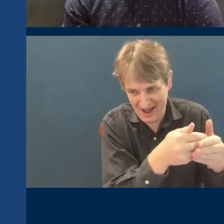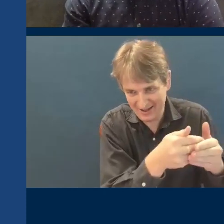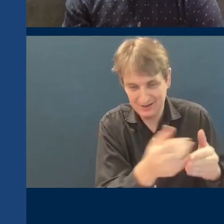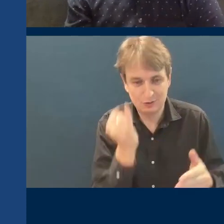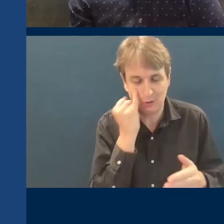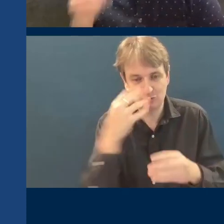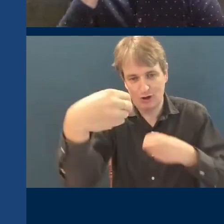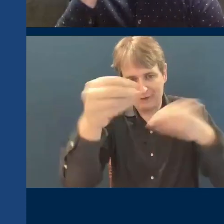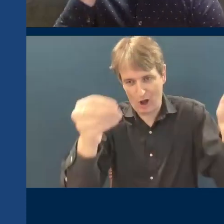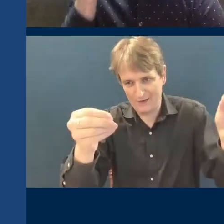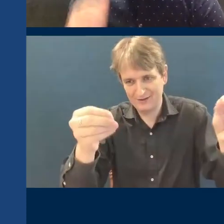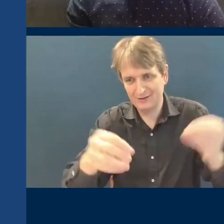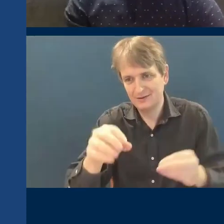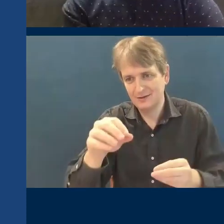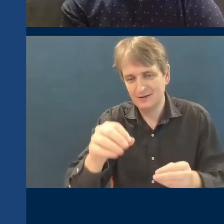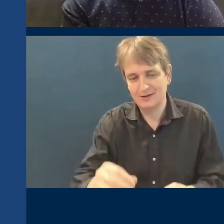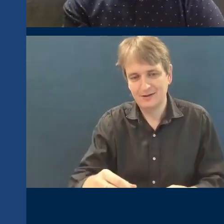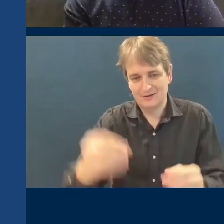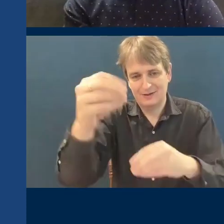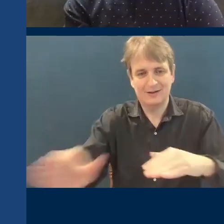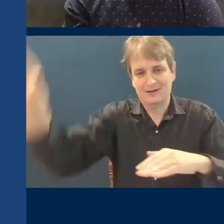And, for for example, if you're using an MRI